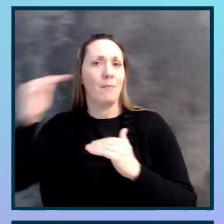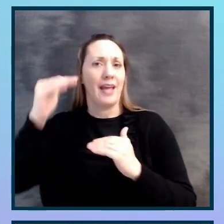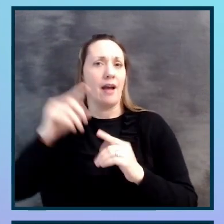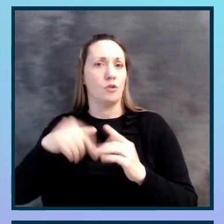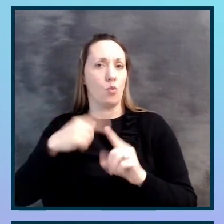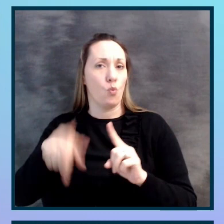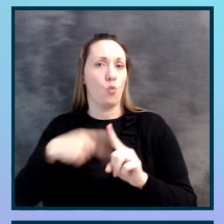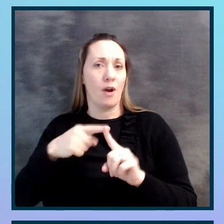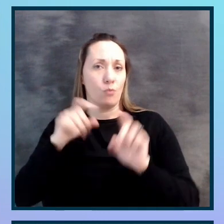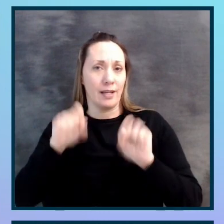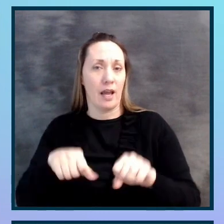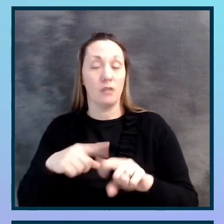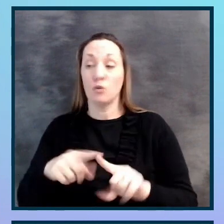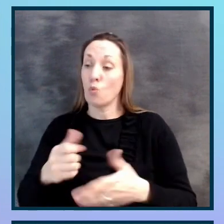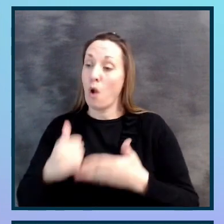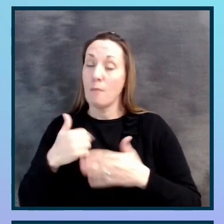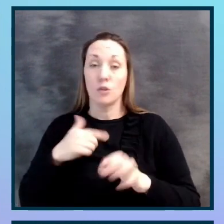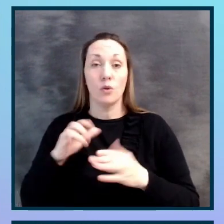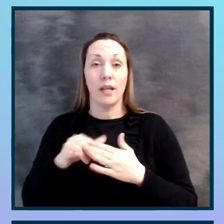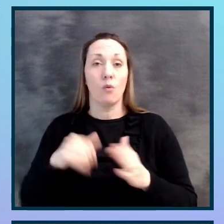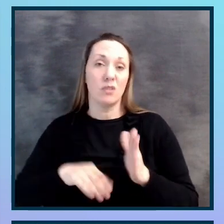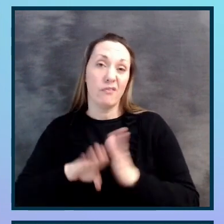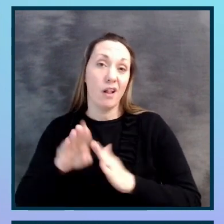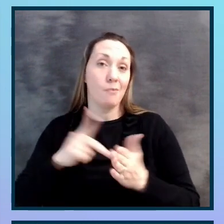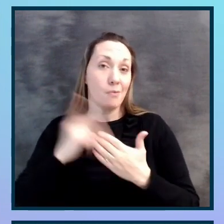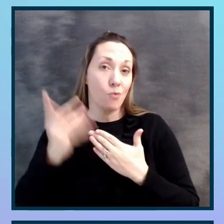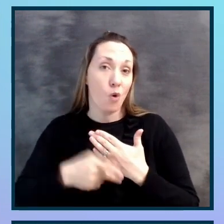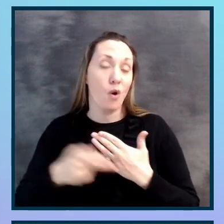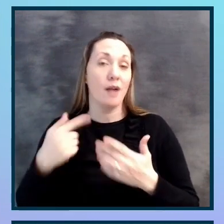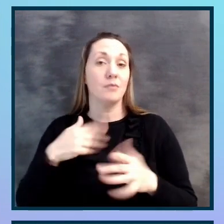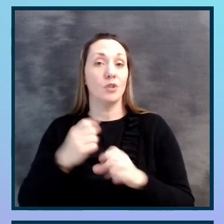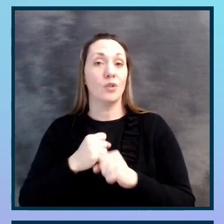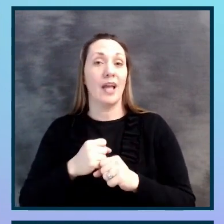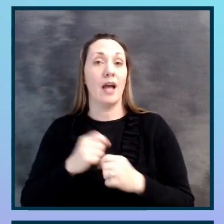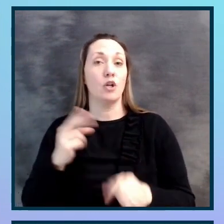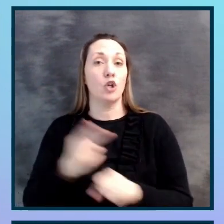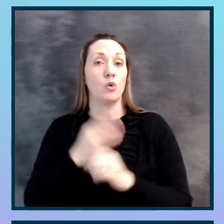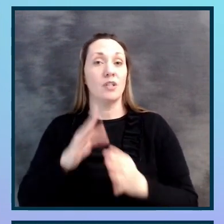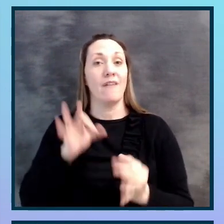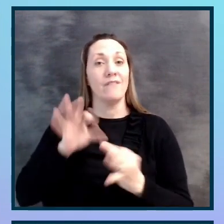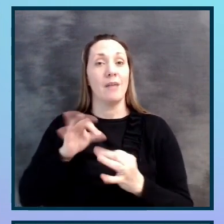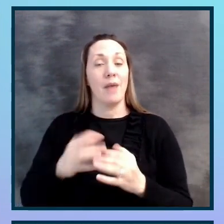To help us do that for developing programs to get user feedback, even earlier in the development process